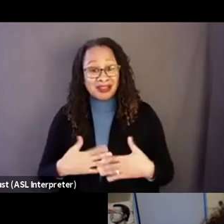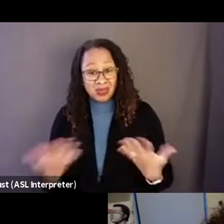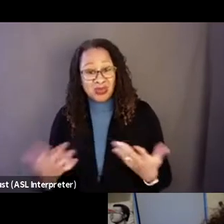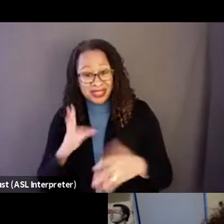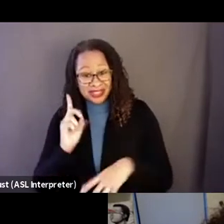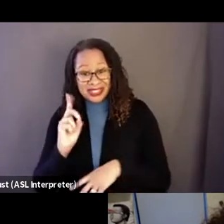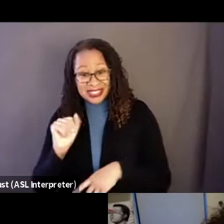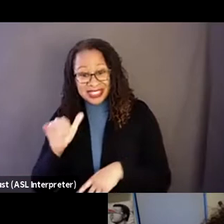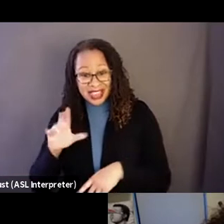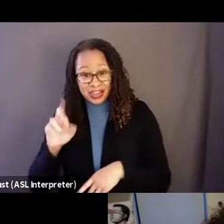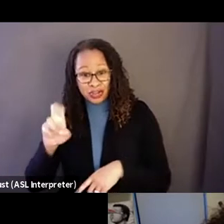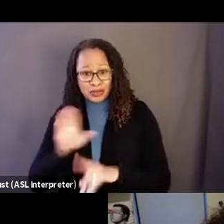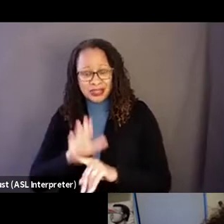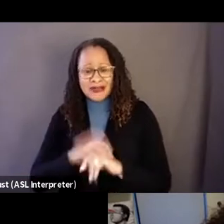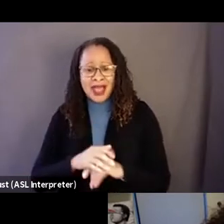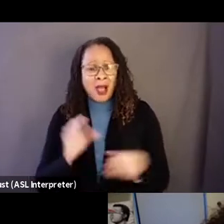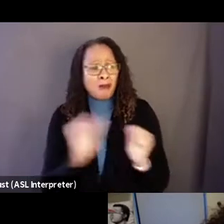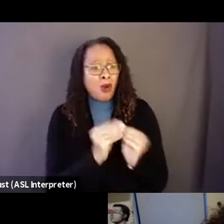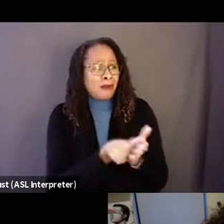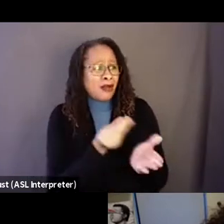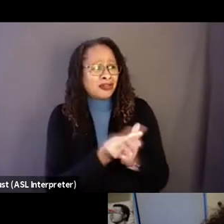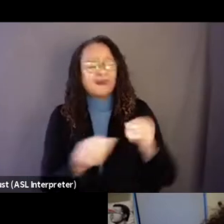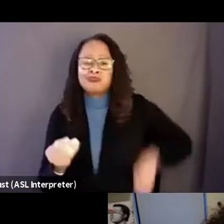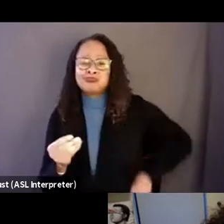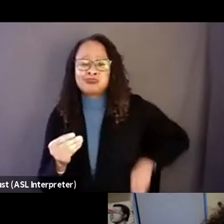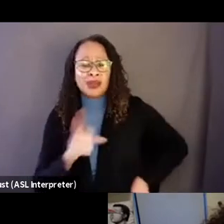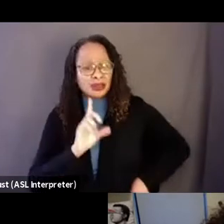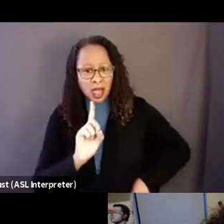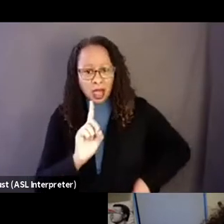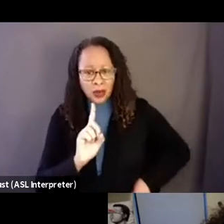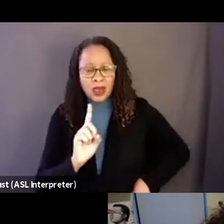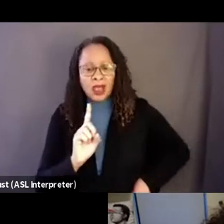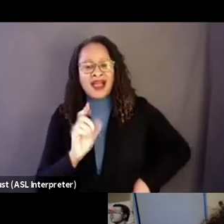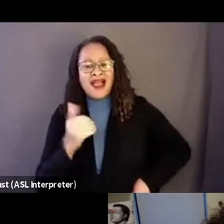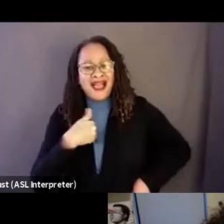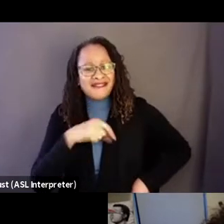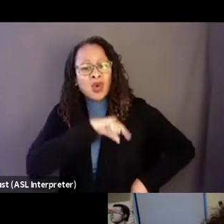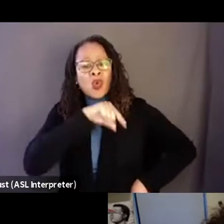Not in terms of more money so we can pad our pockets, but to have a quality daycare. I mean, it takes a lot.